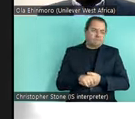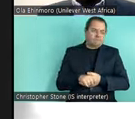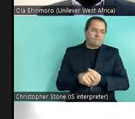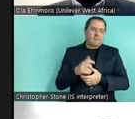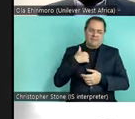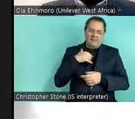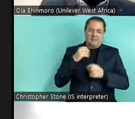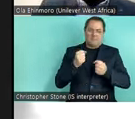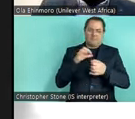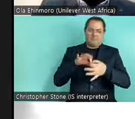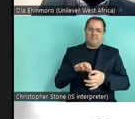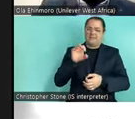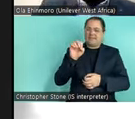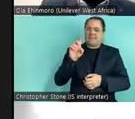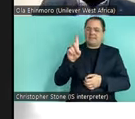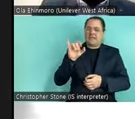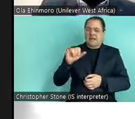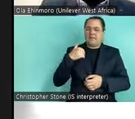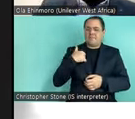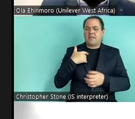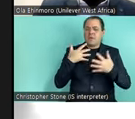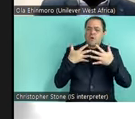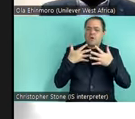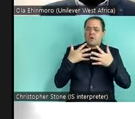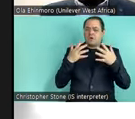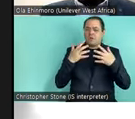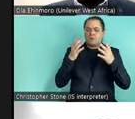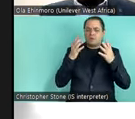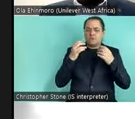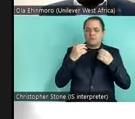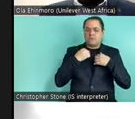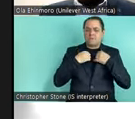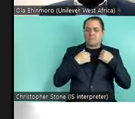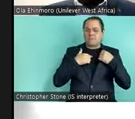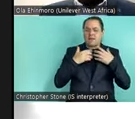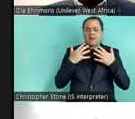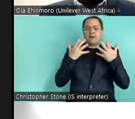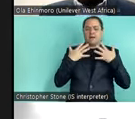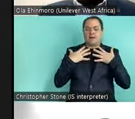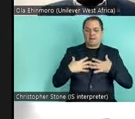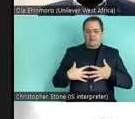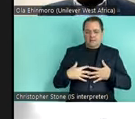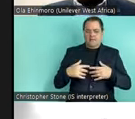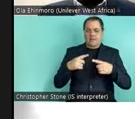course I will agree shirts will contact them via call it, chocolate, conservation.